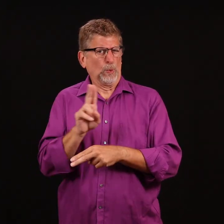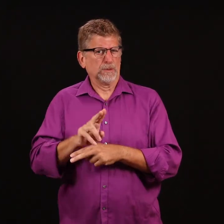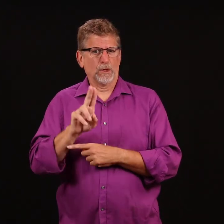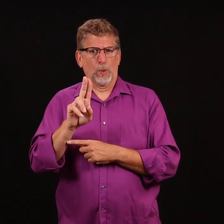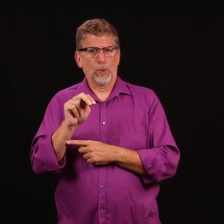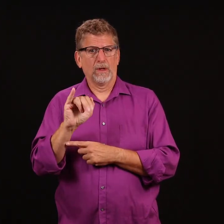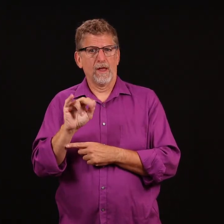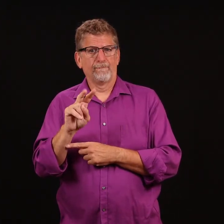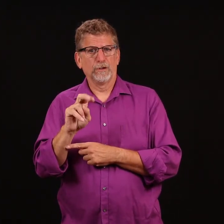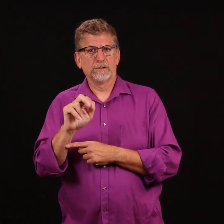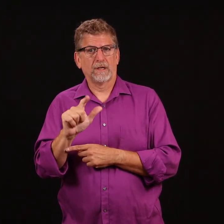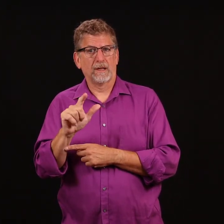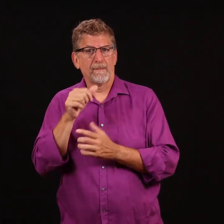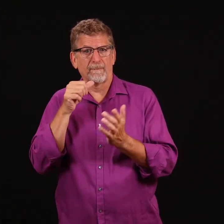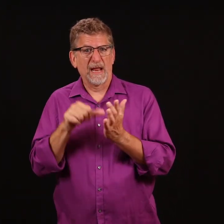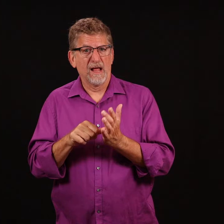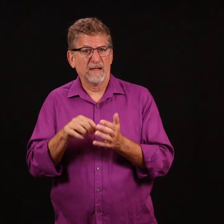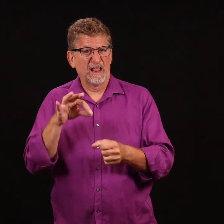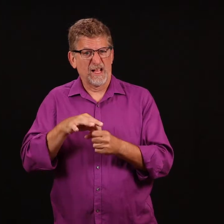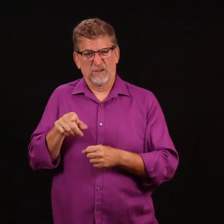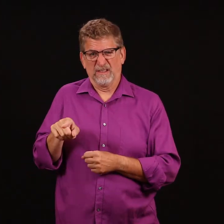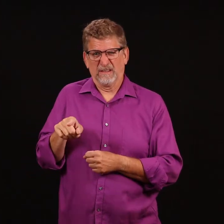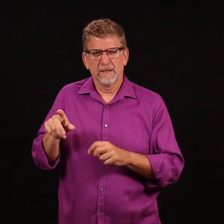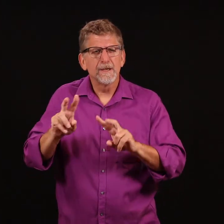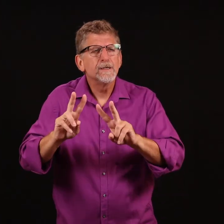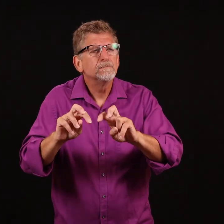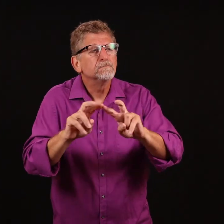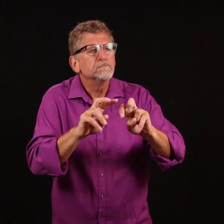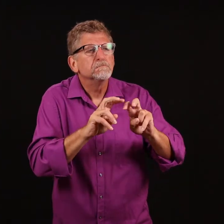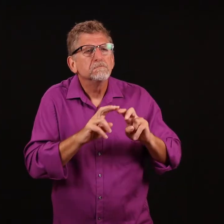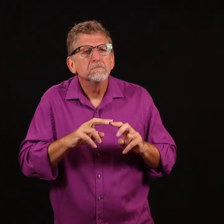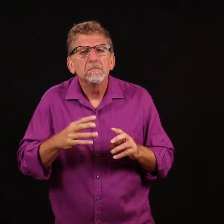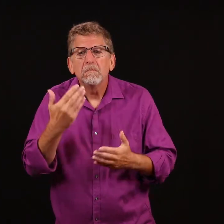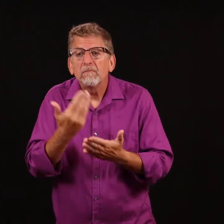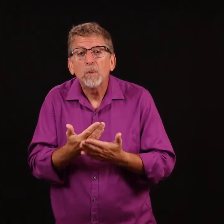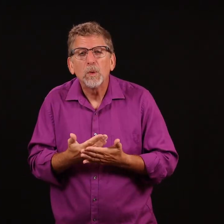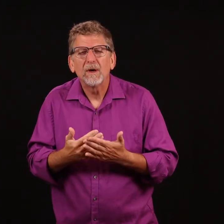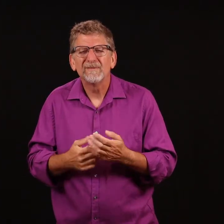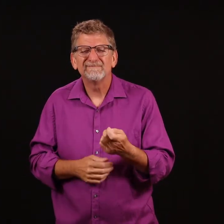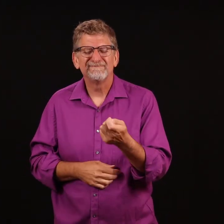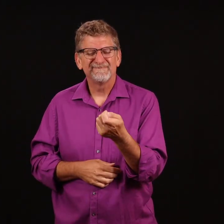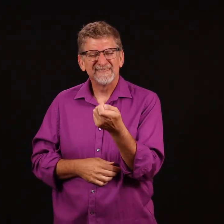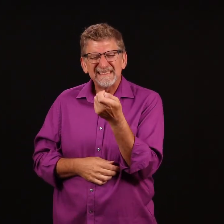that use universal mail elections, and after doing some research, it was discovered that